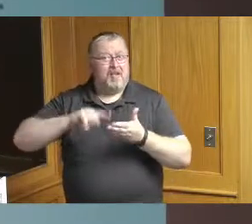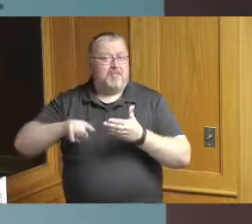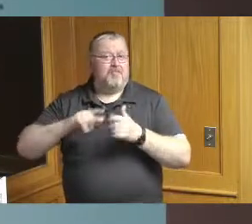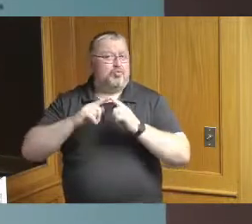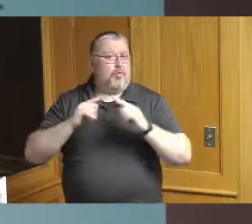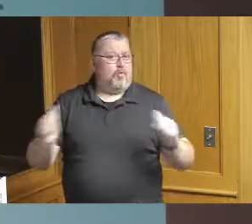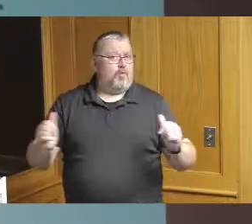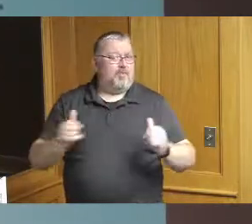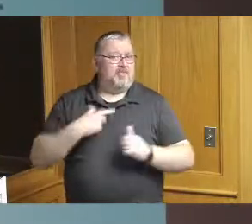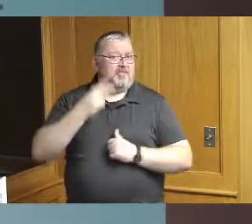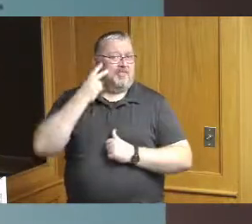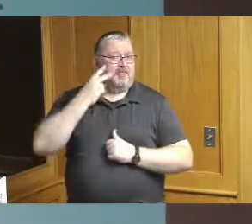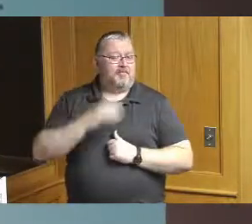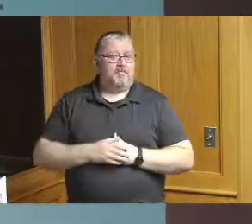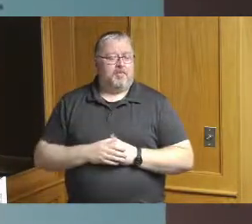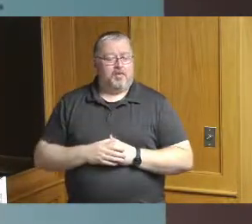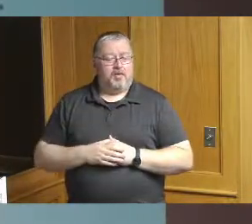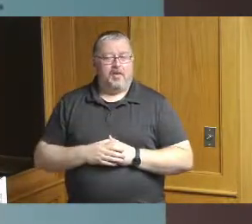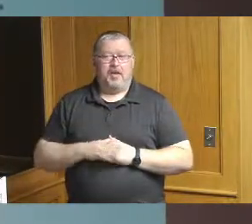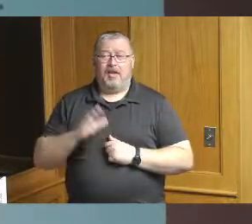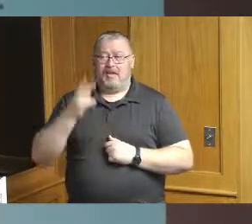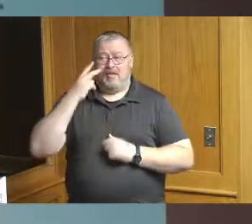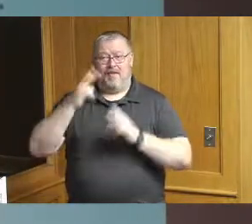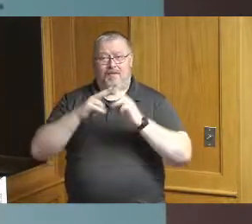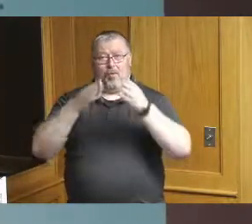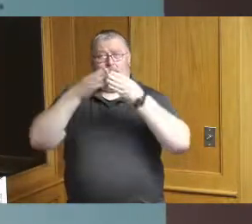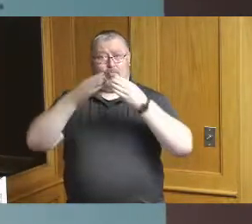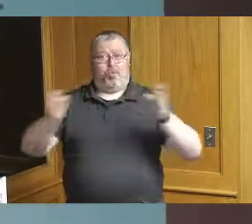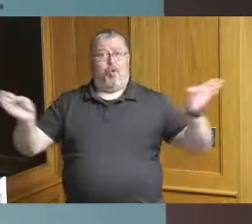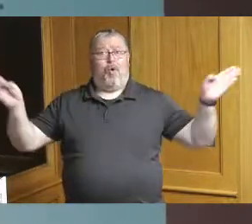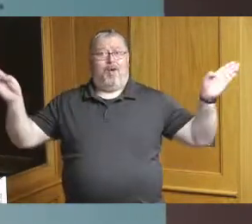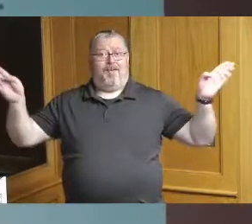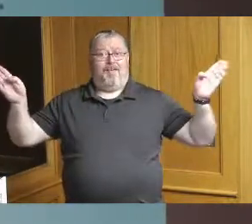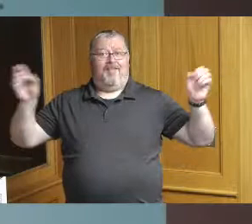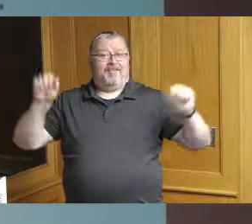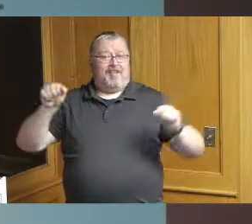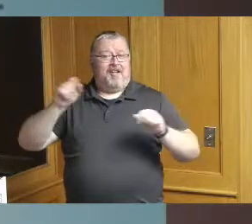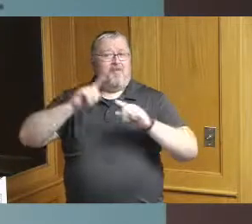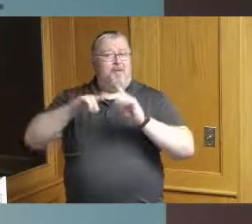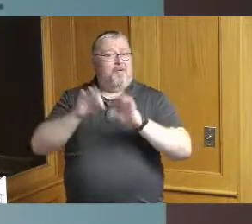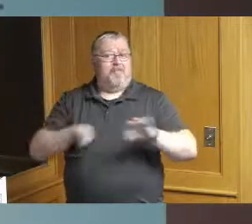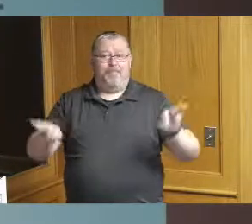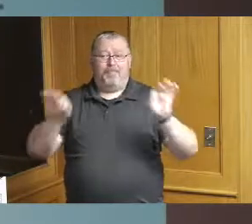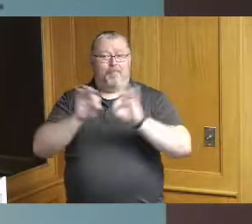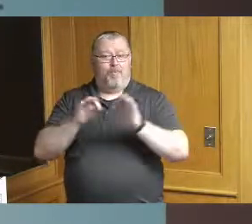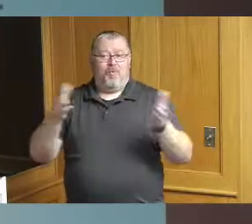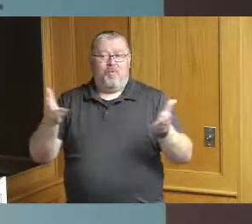so the range is very broad as you can see but the important thing is it's a shared system